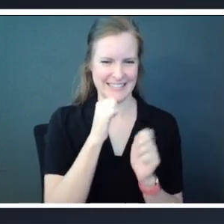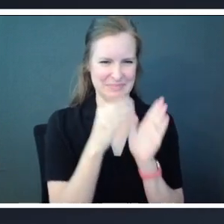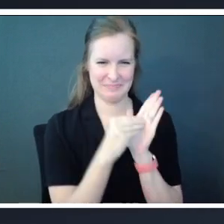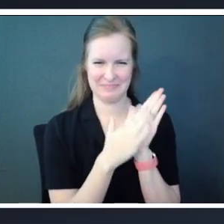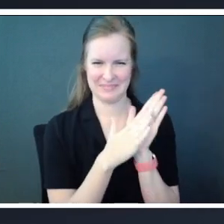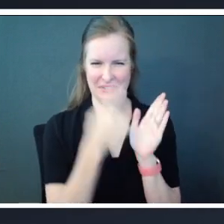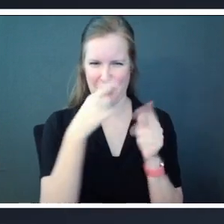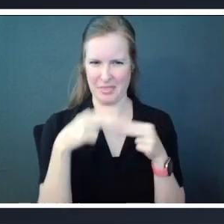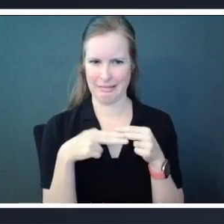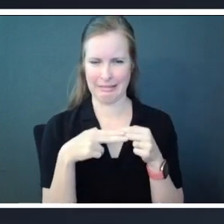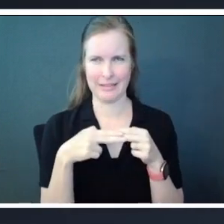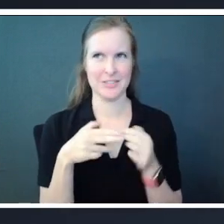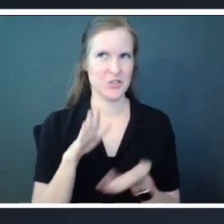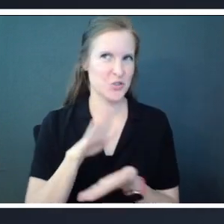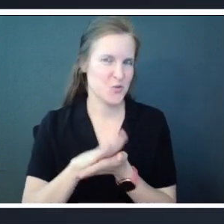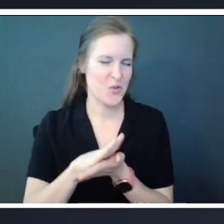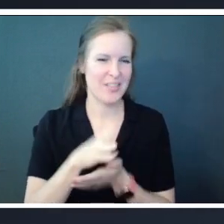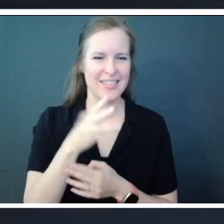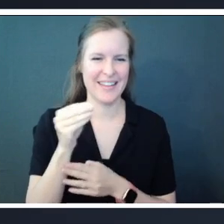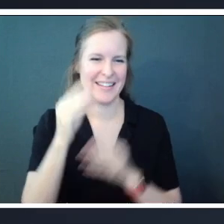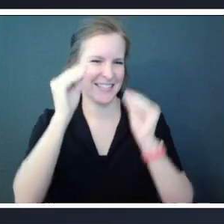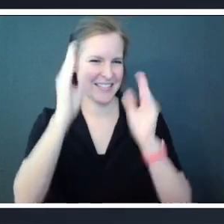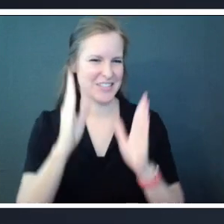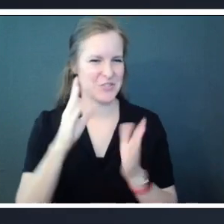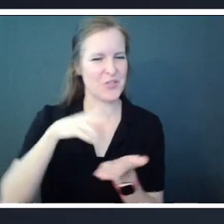and Teacher learning program. Laura Hernandez: